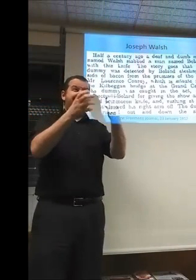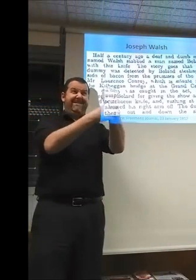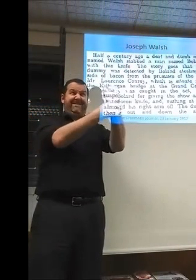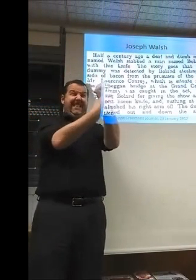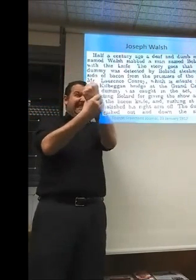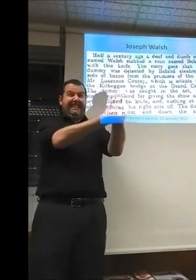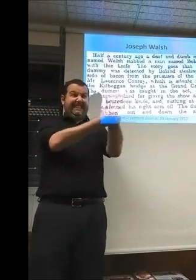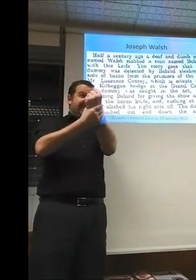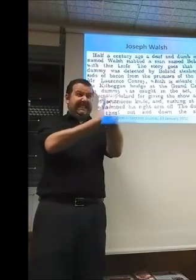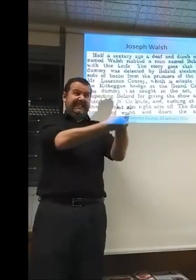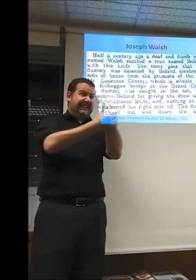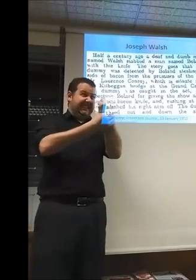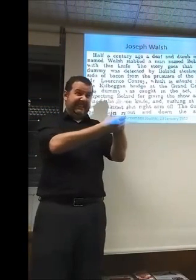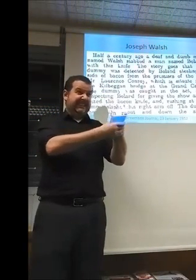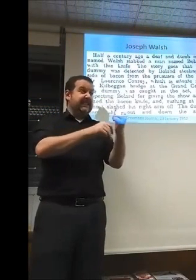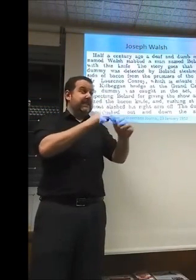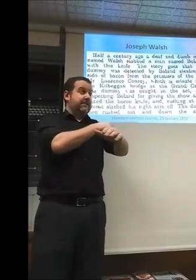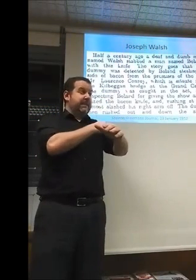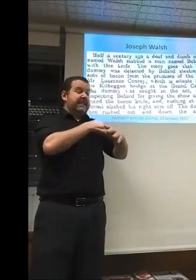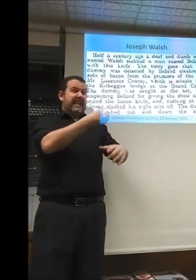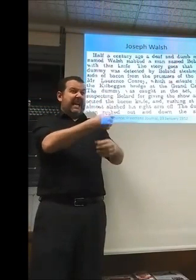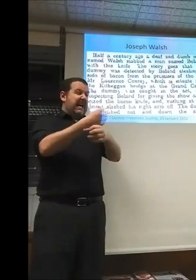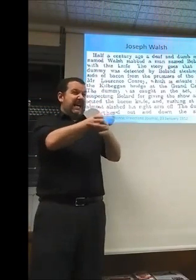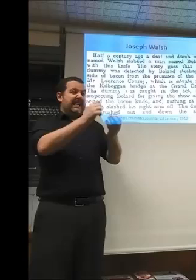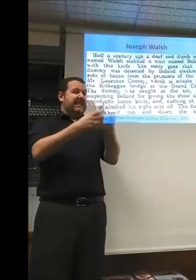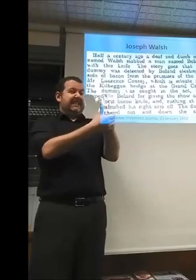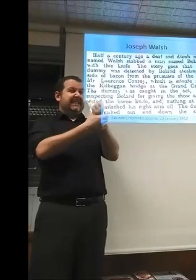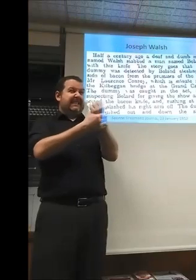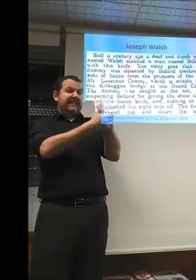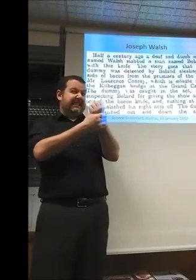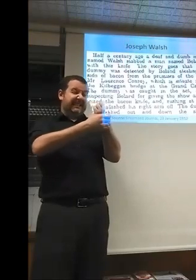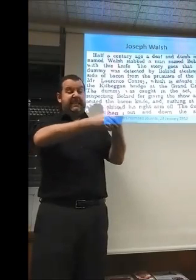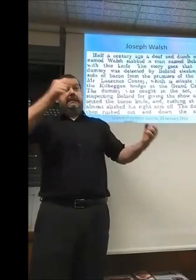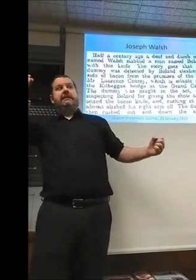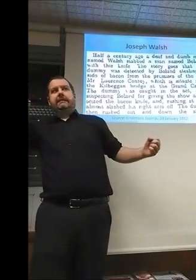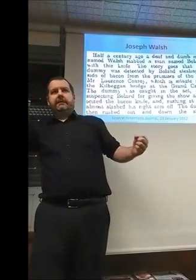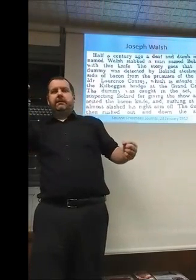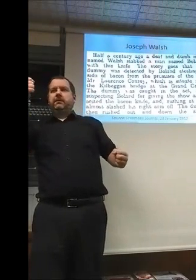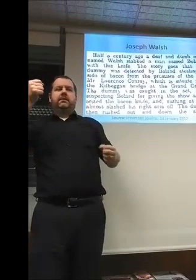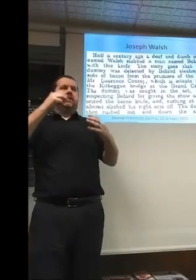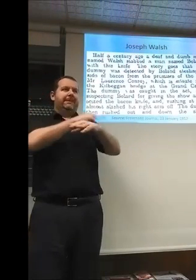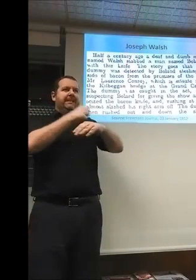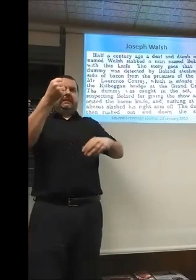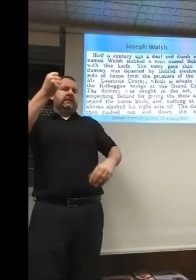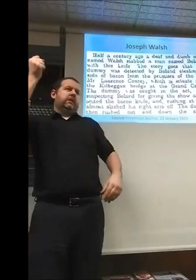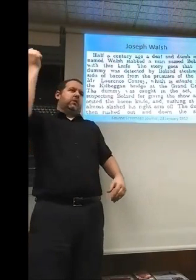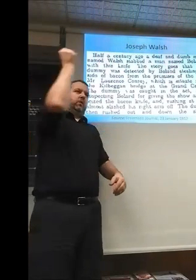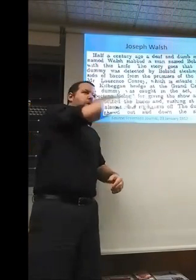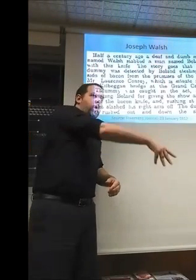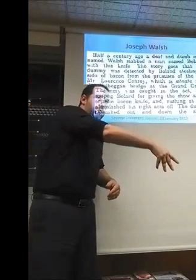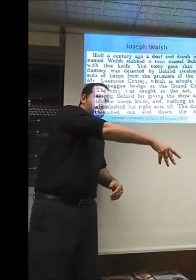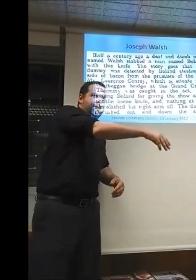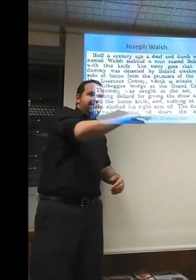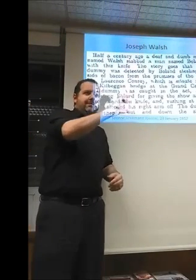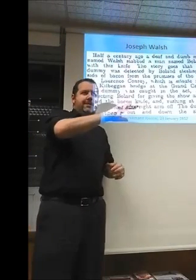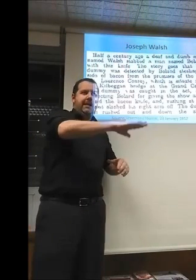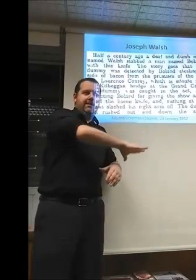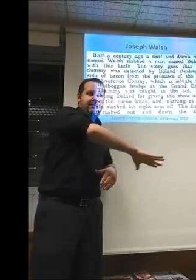a wife and children and decided to leave and he was eventually caught and brought to court